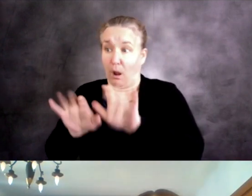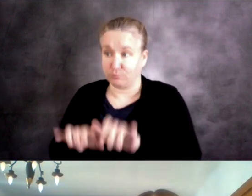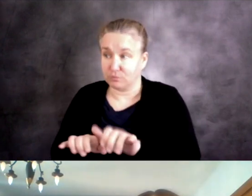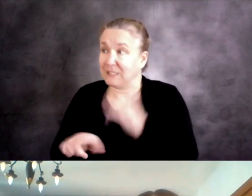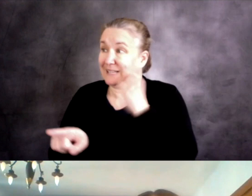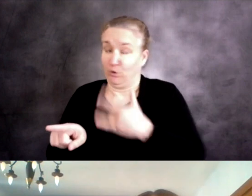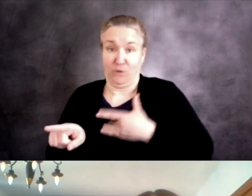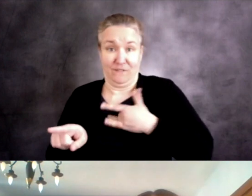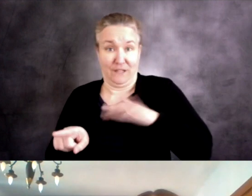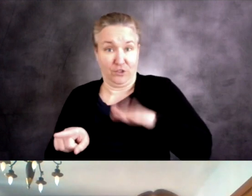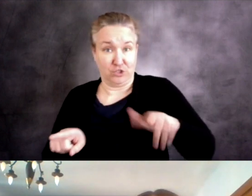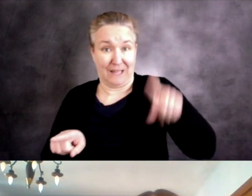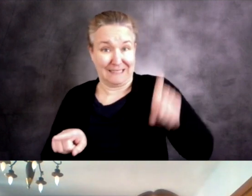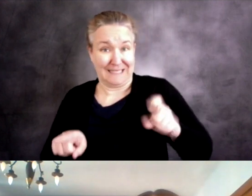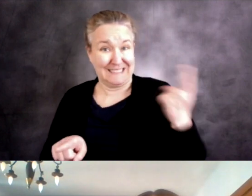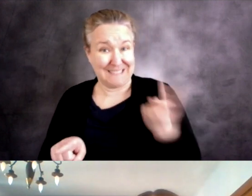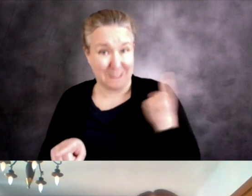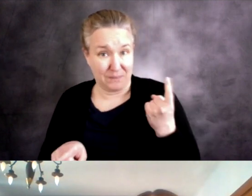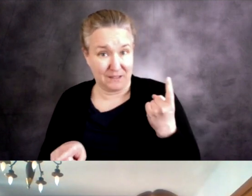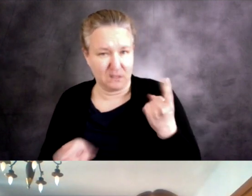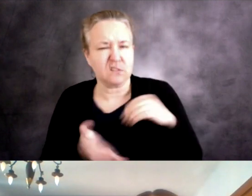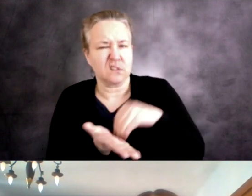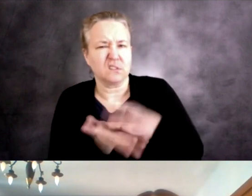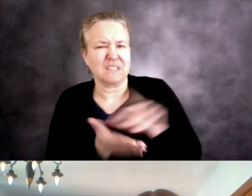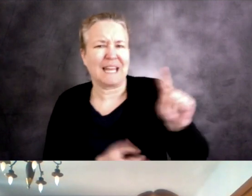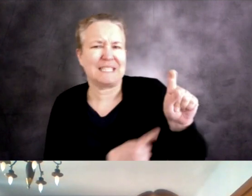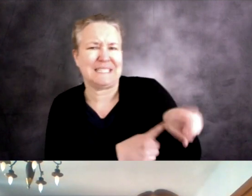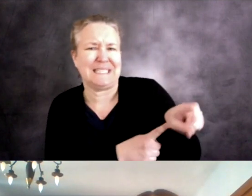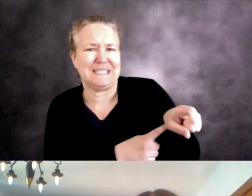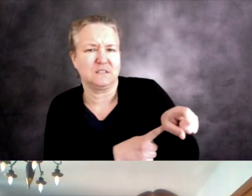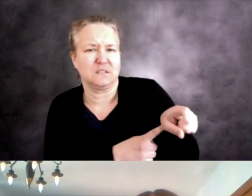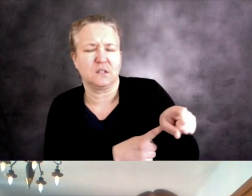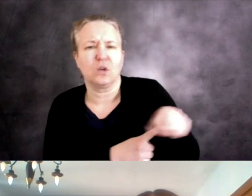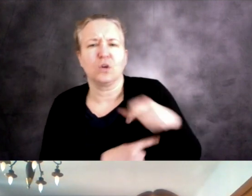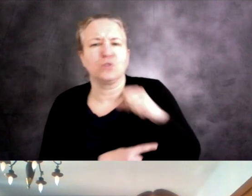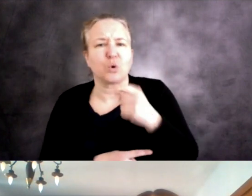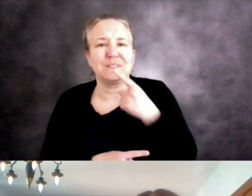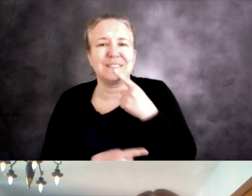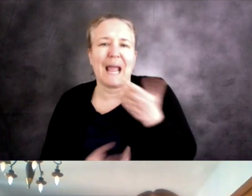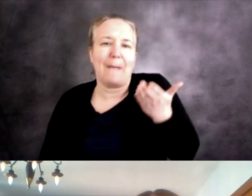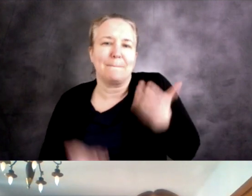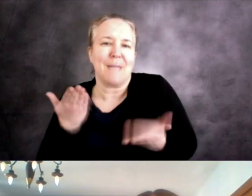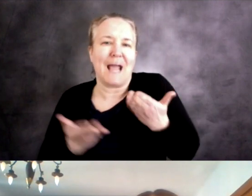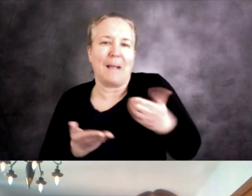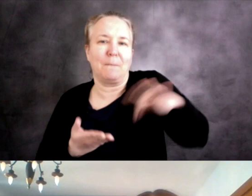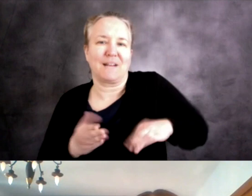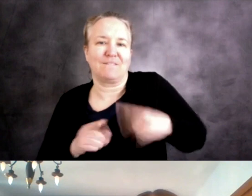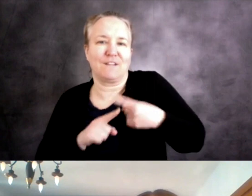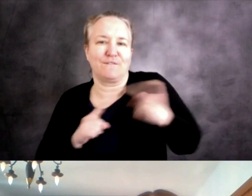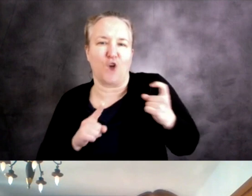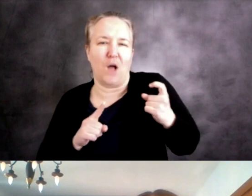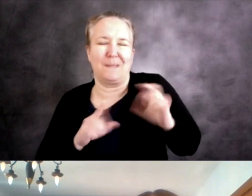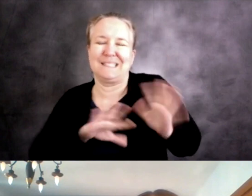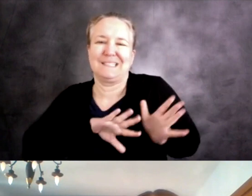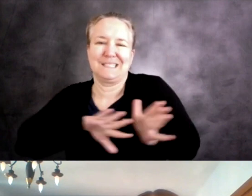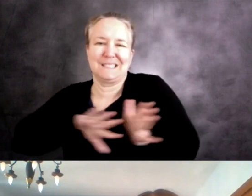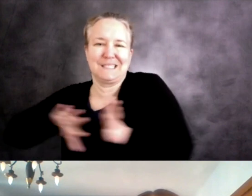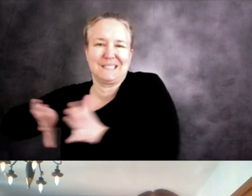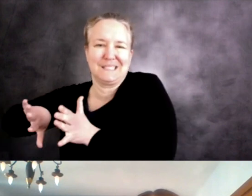something say “needs”. Don't say the child “may benefit from,” which is just a term of art and a